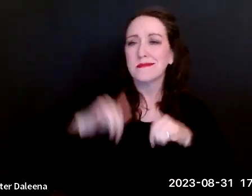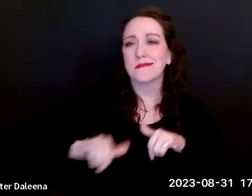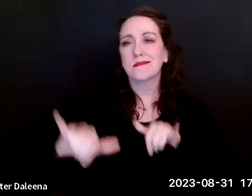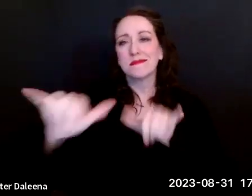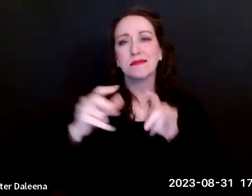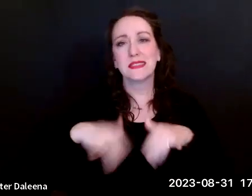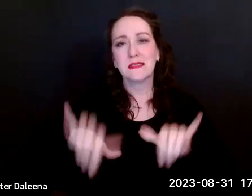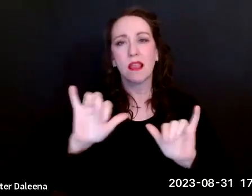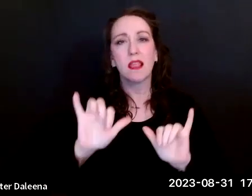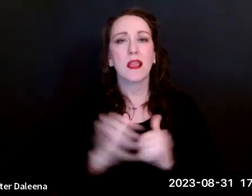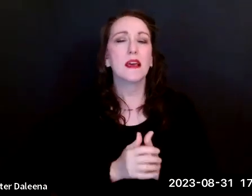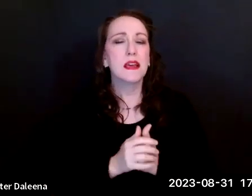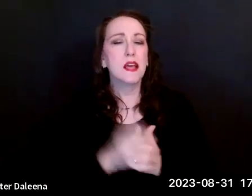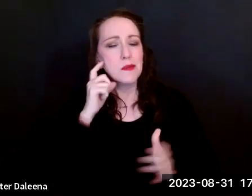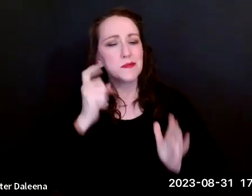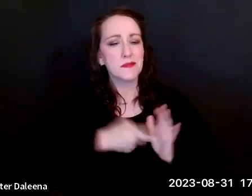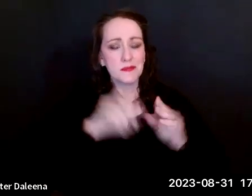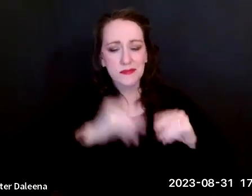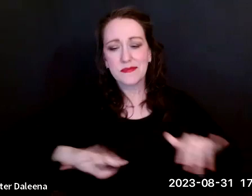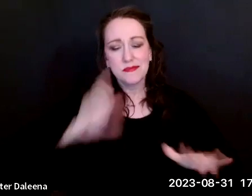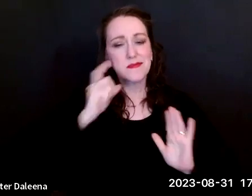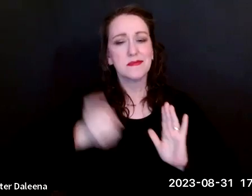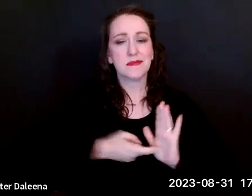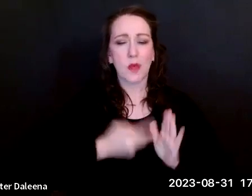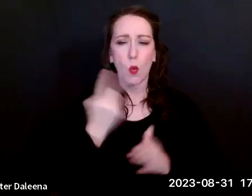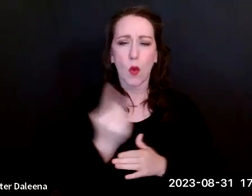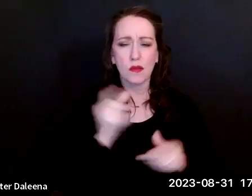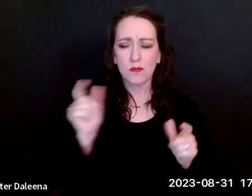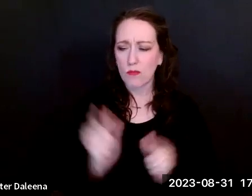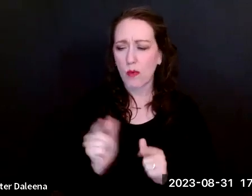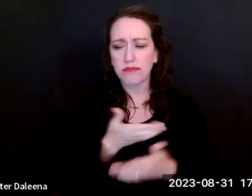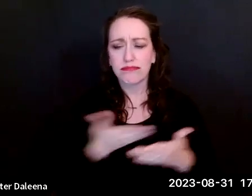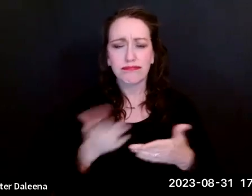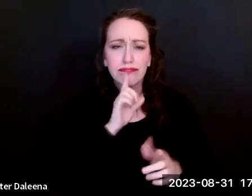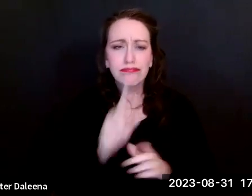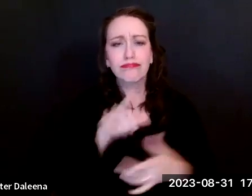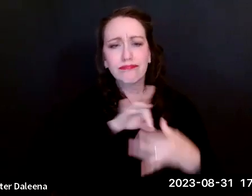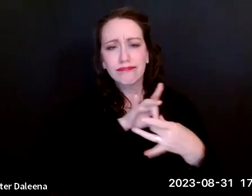we recognize that this land acknowledgment is one small step towards true allyship and we commit to